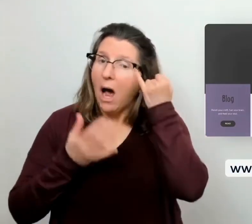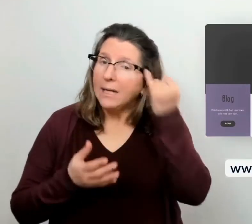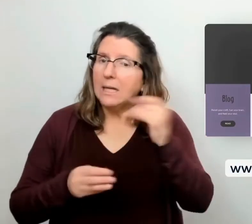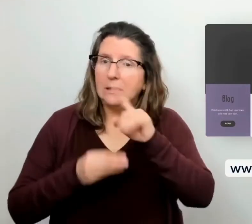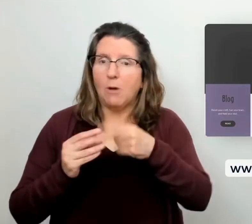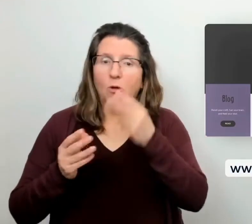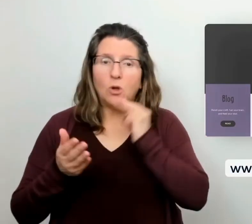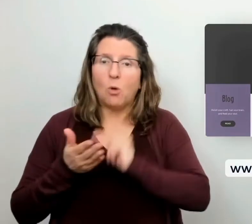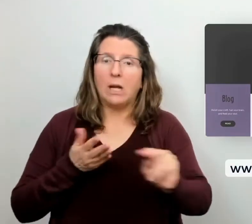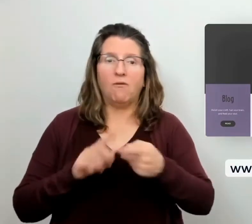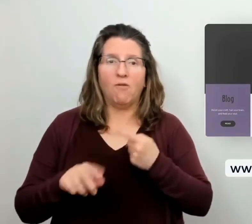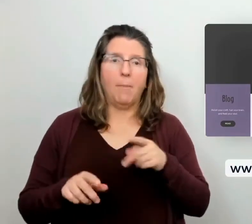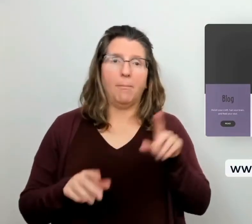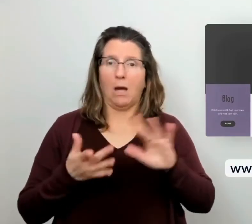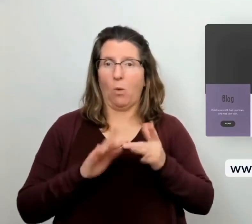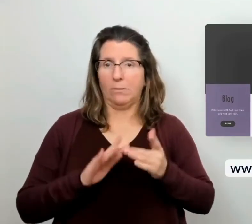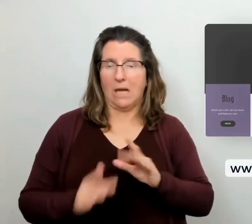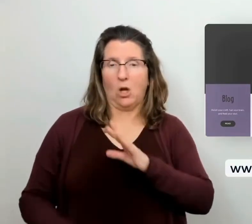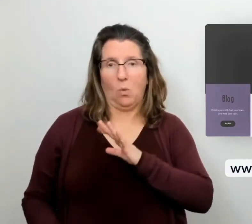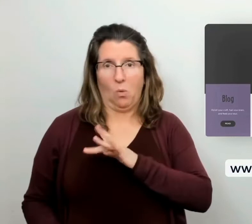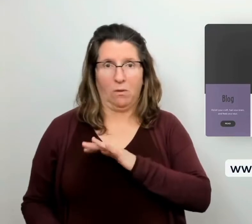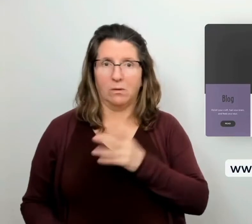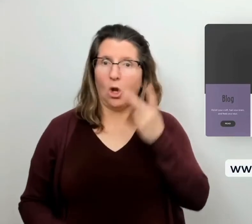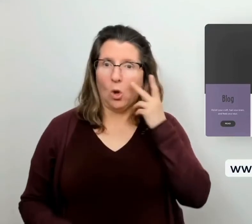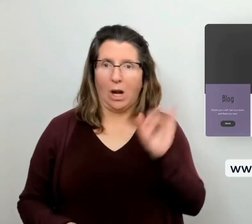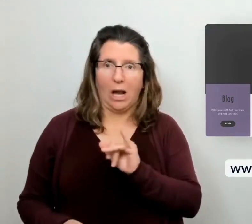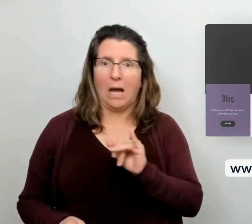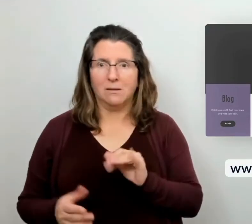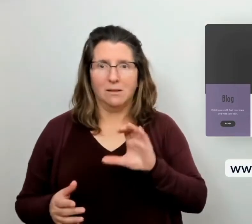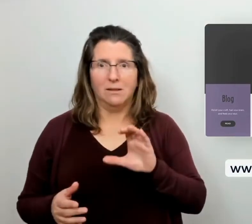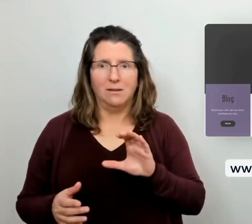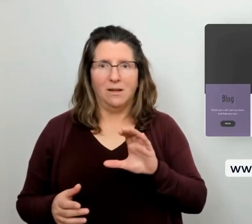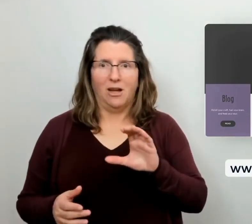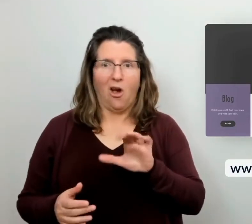This website has more cool ideas for note-taking.